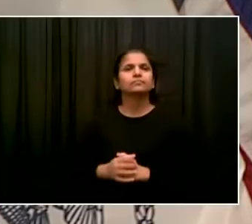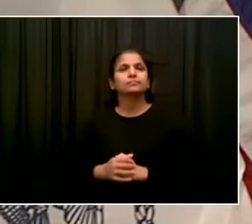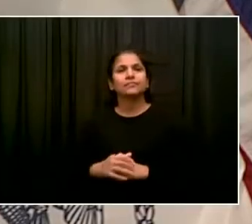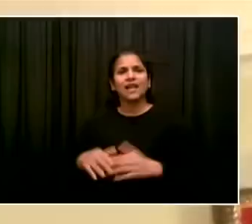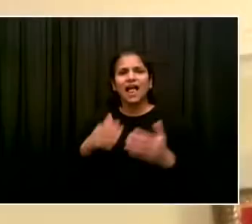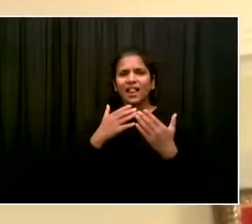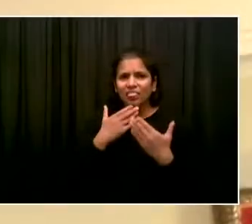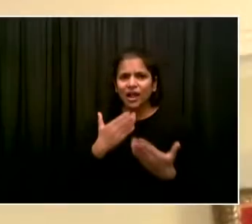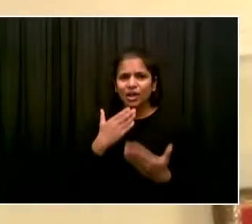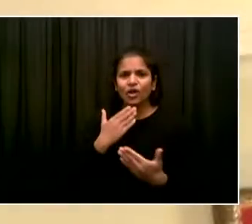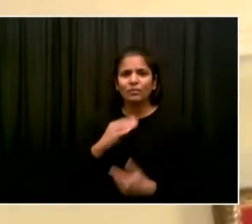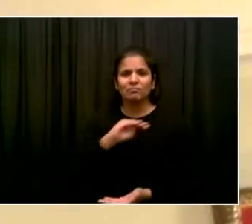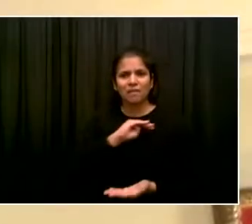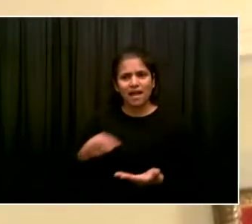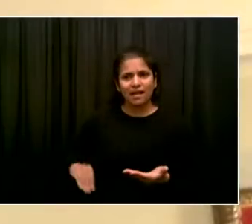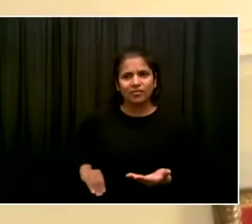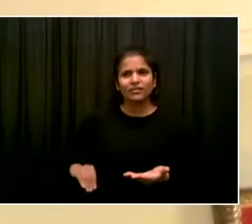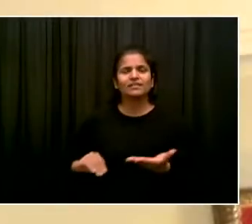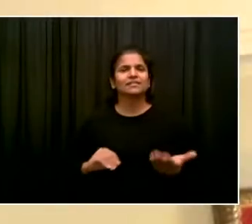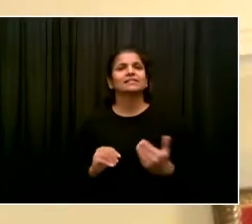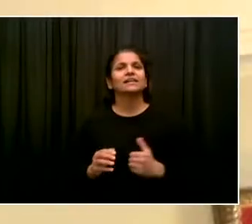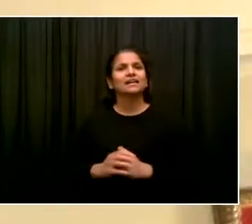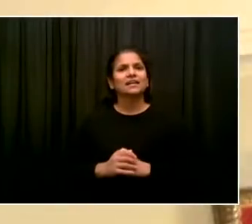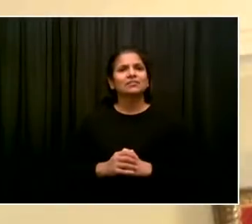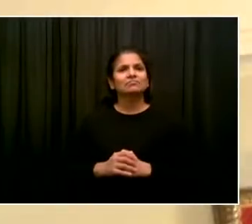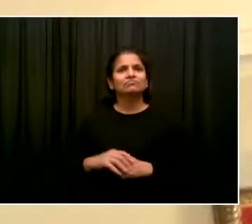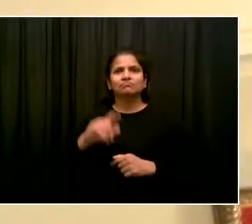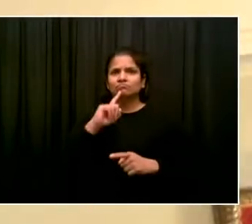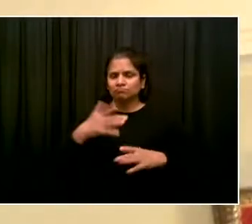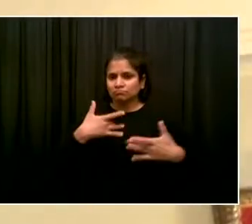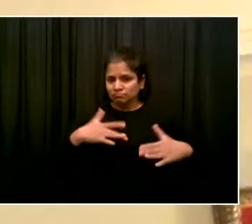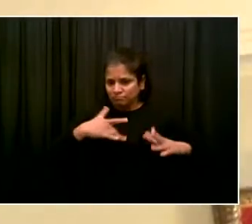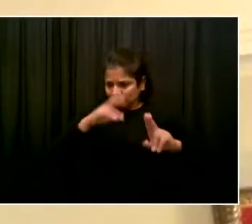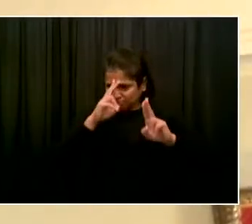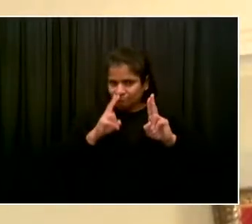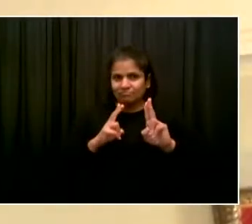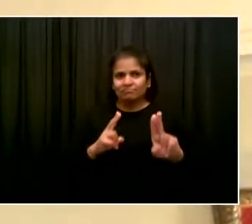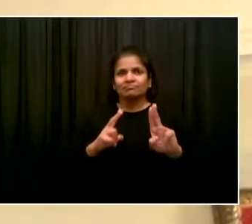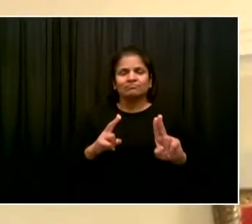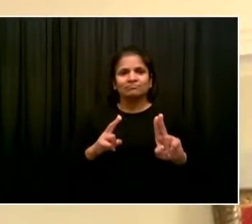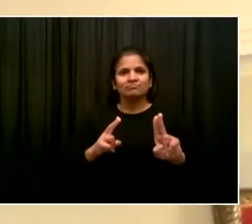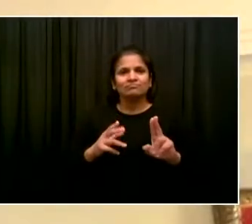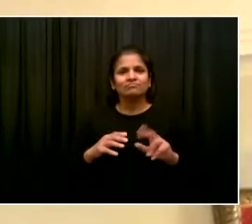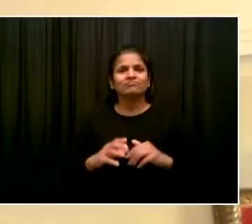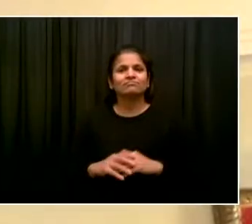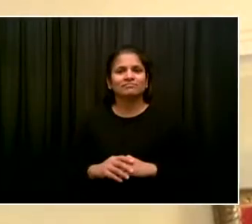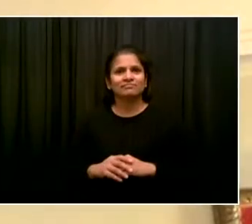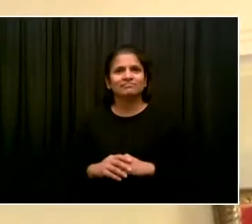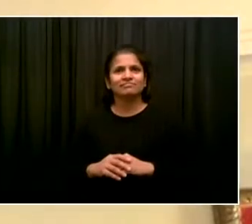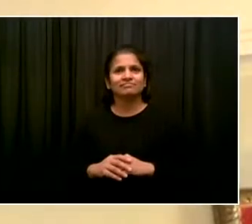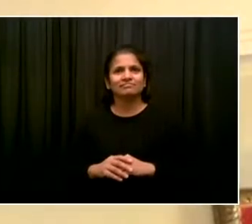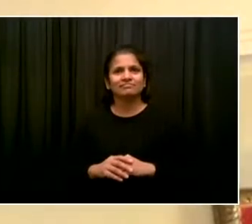YDANIS RODRIGUEZ. THANK YOU MR. MAYOR.